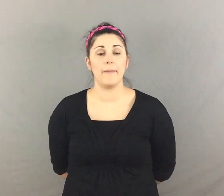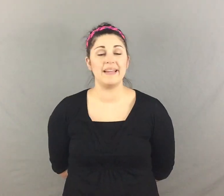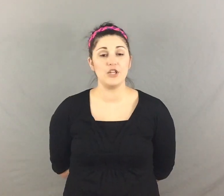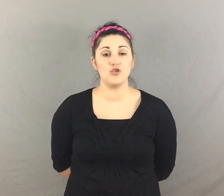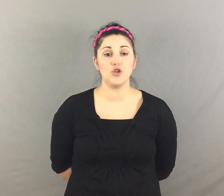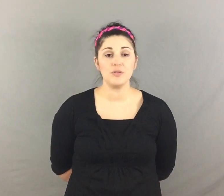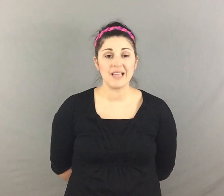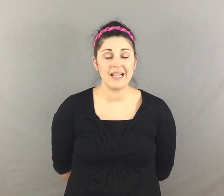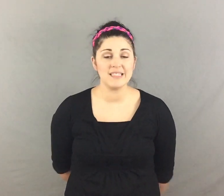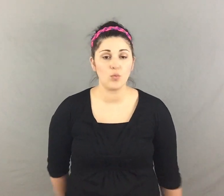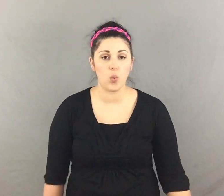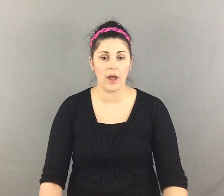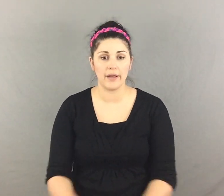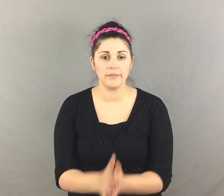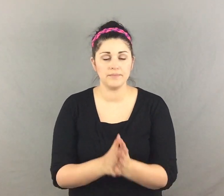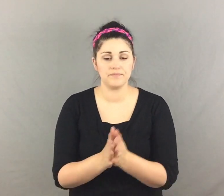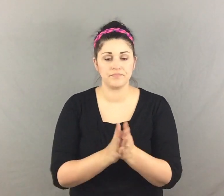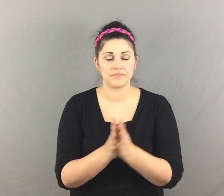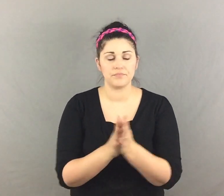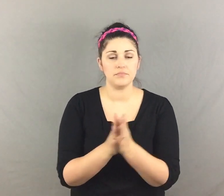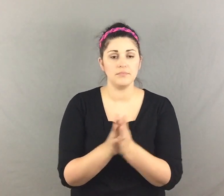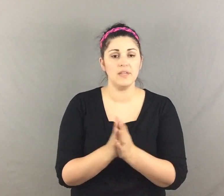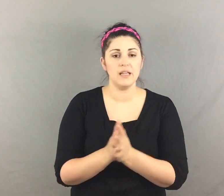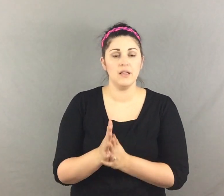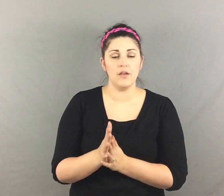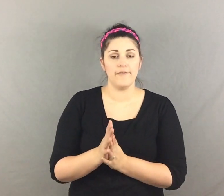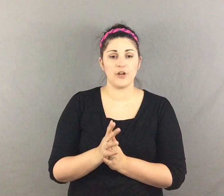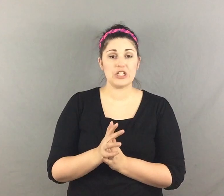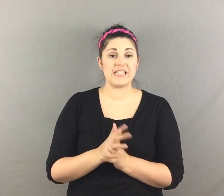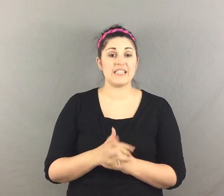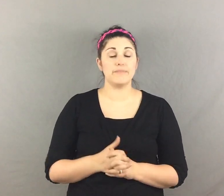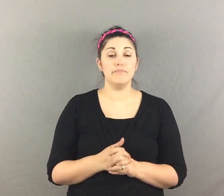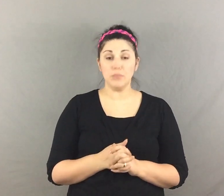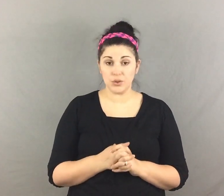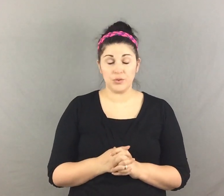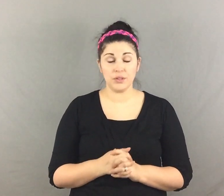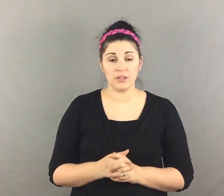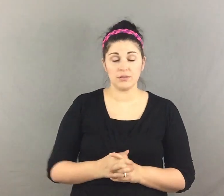I'm going to teach you to signs and one first is moon